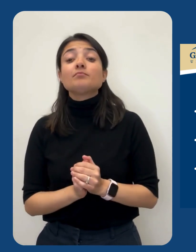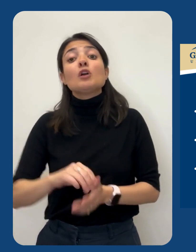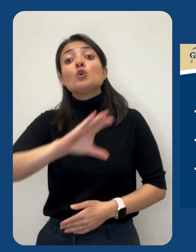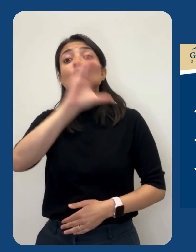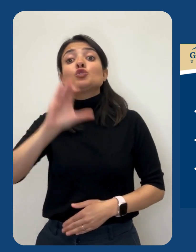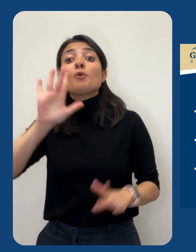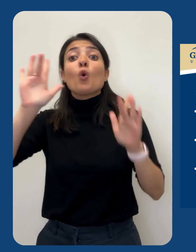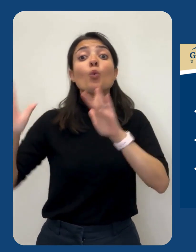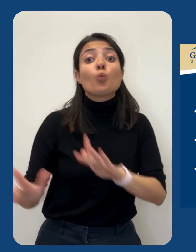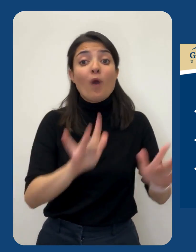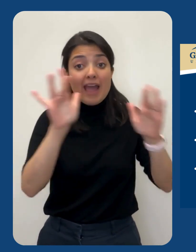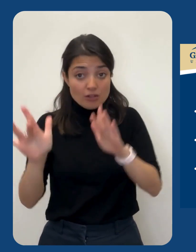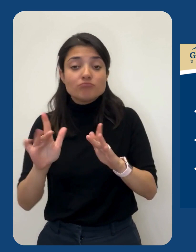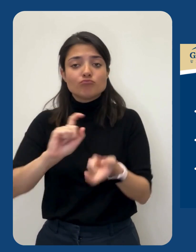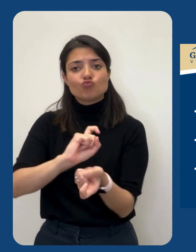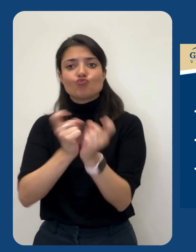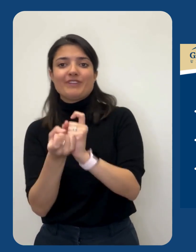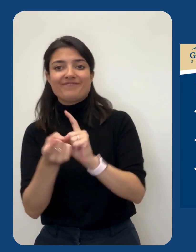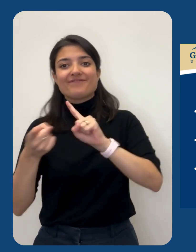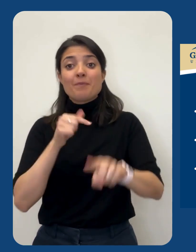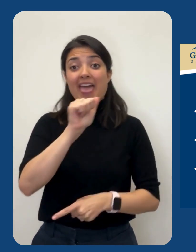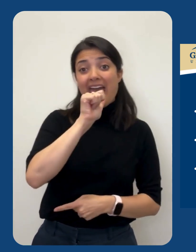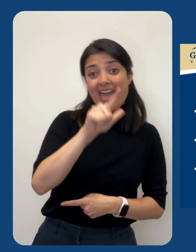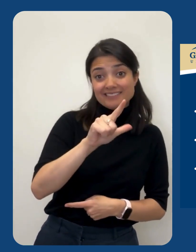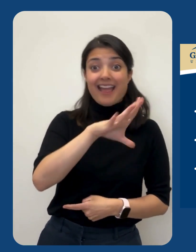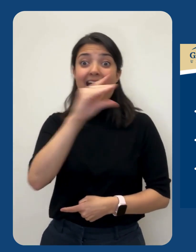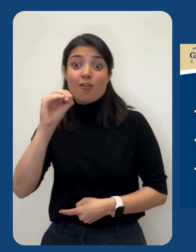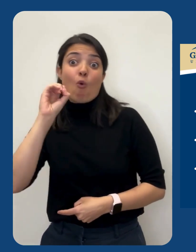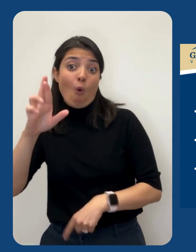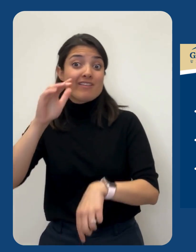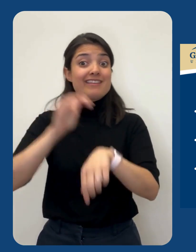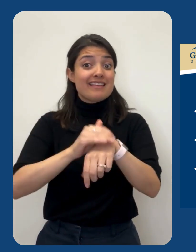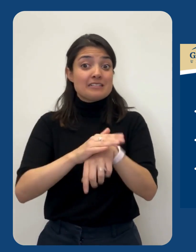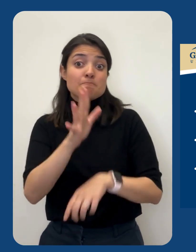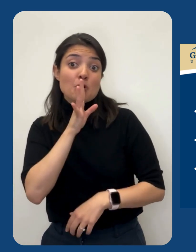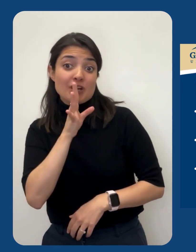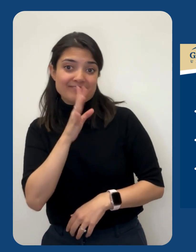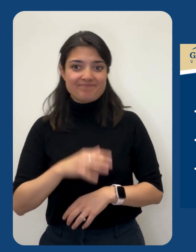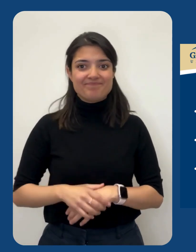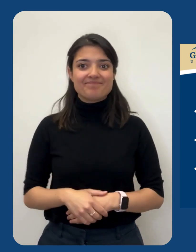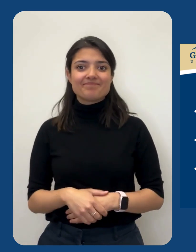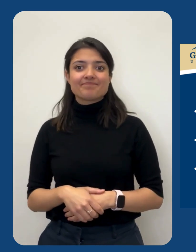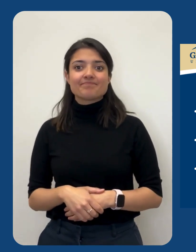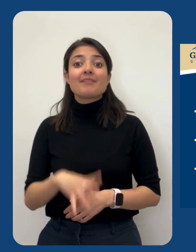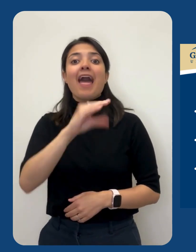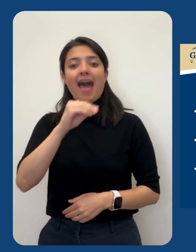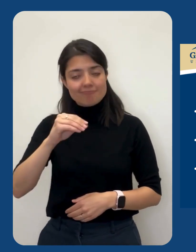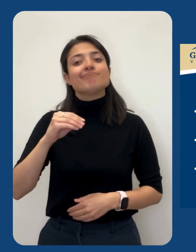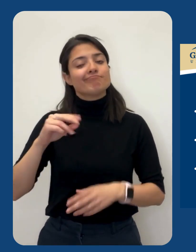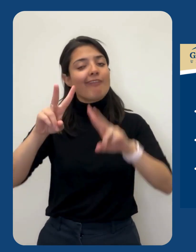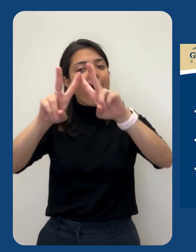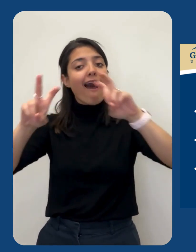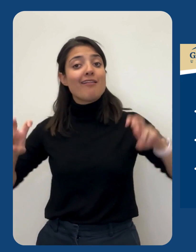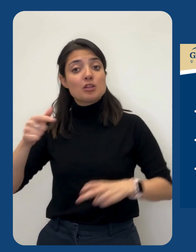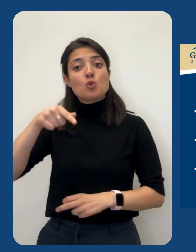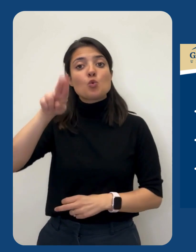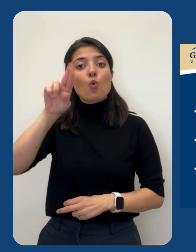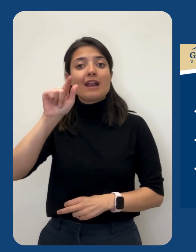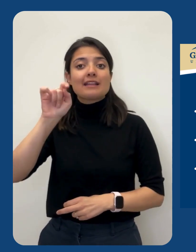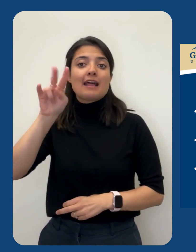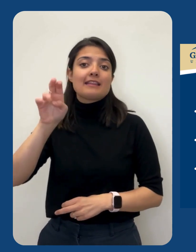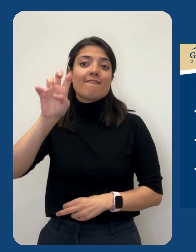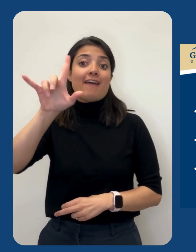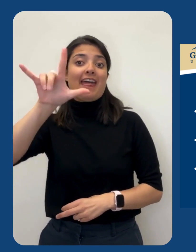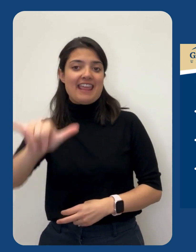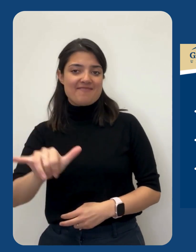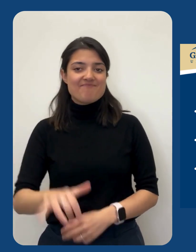Zoom recordings were transcribed from ASL and/or spoken English and analyzed qualitatively.